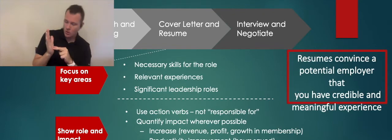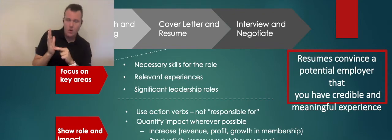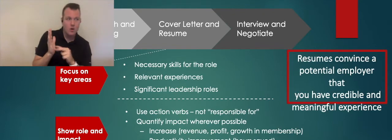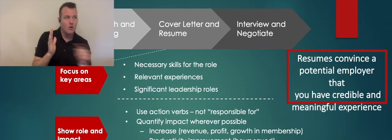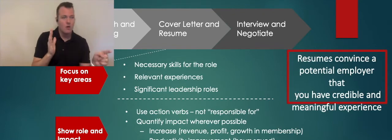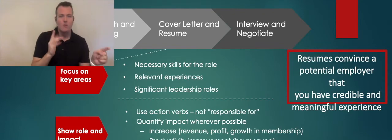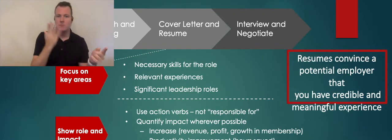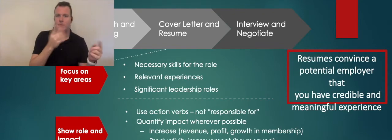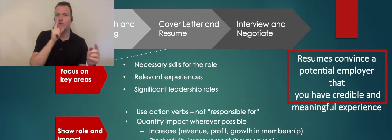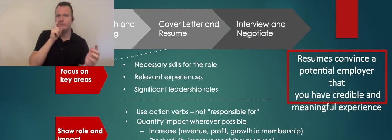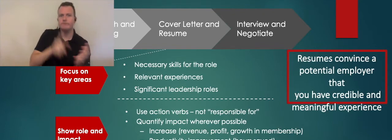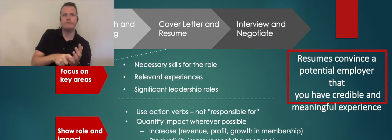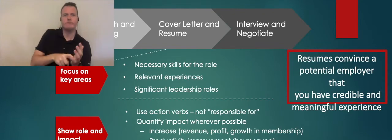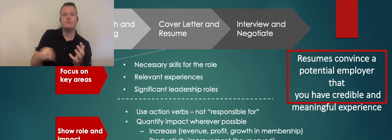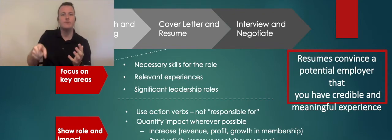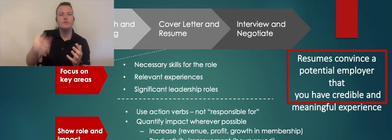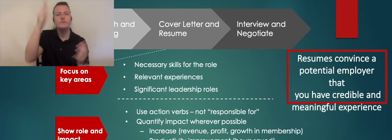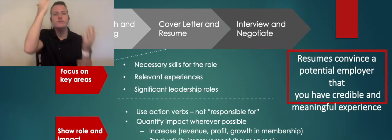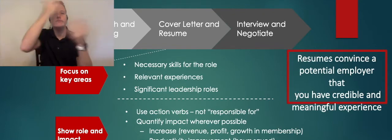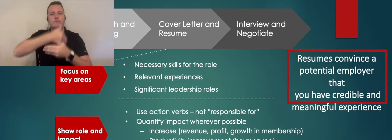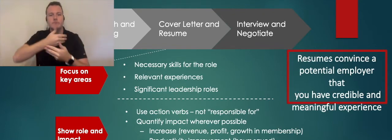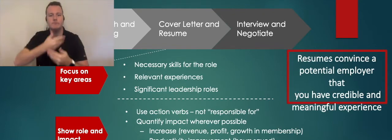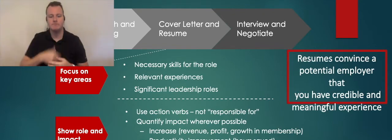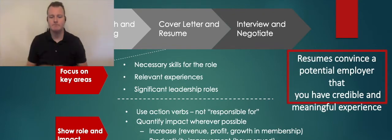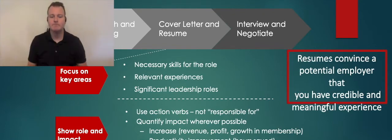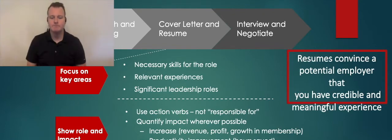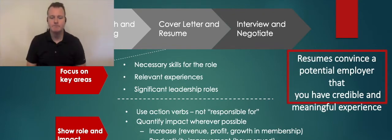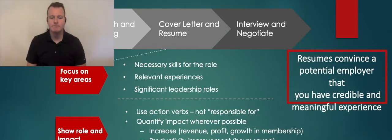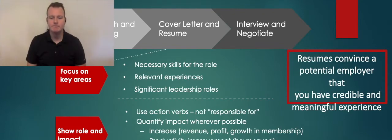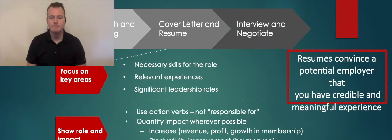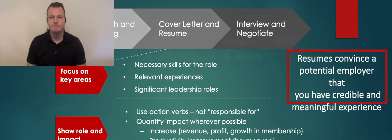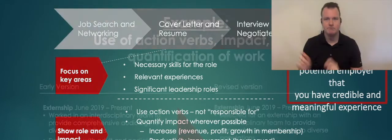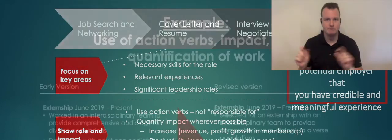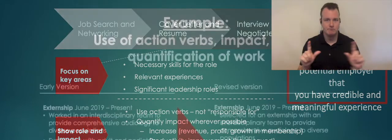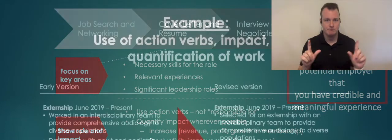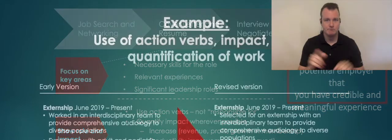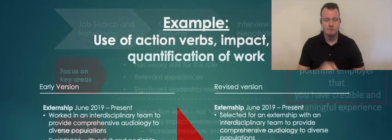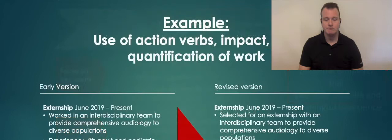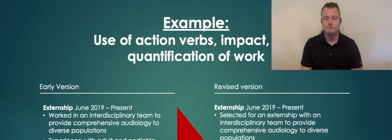see things that you don't. Next like please.